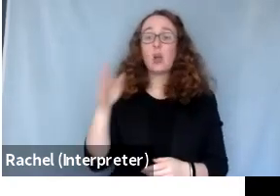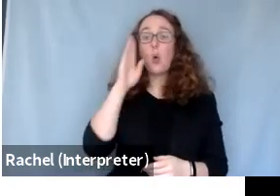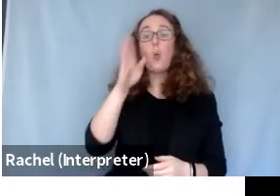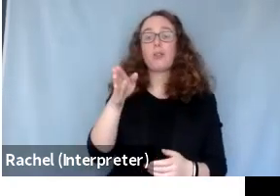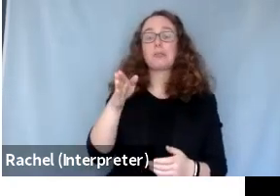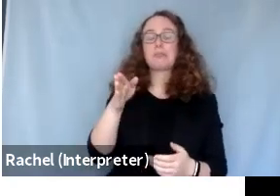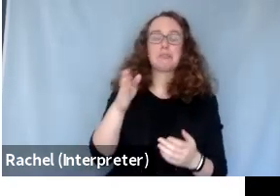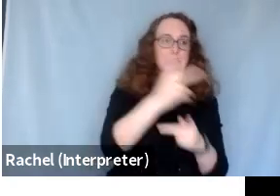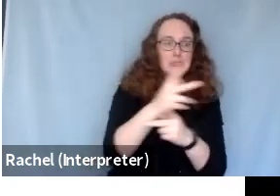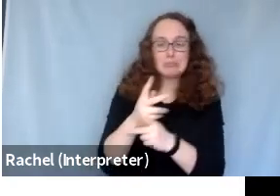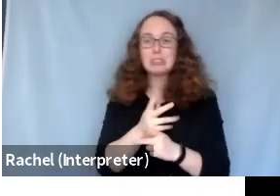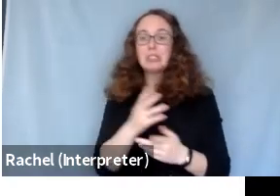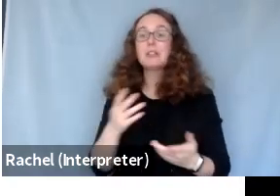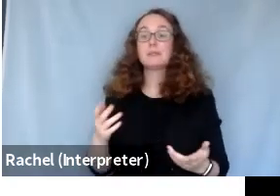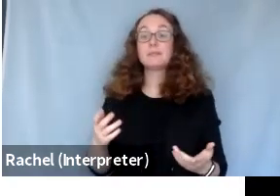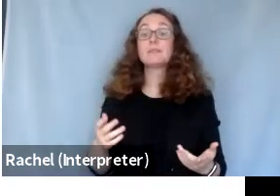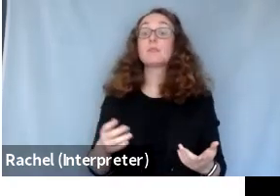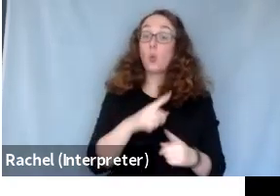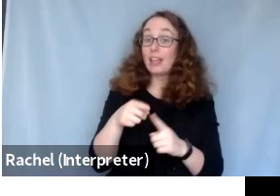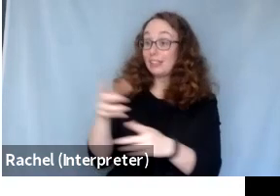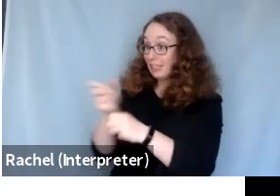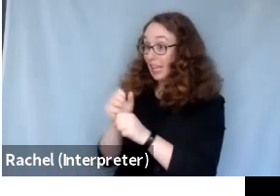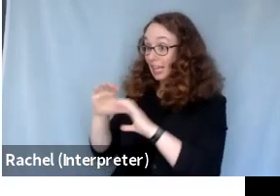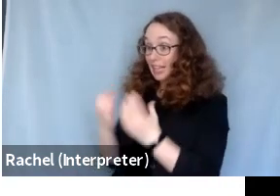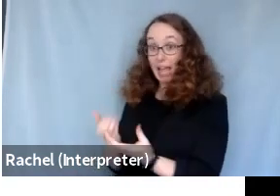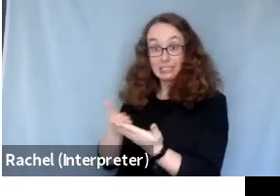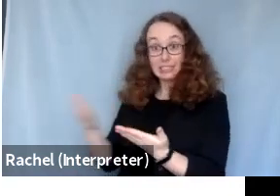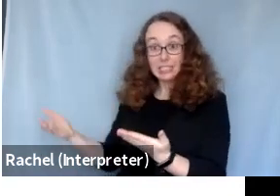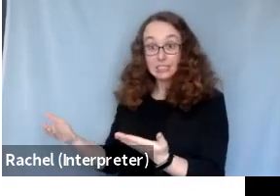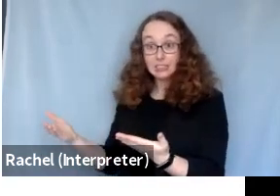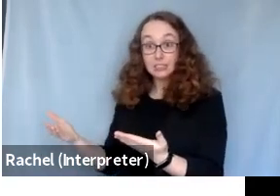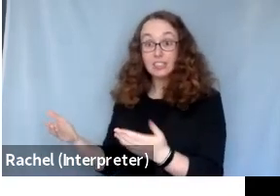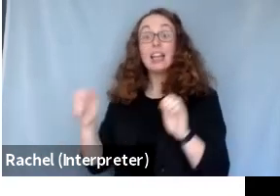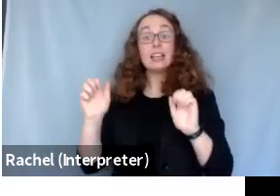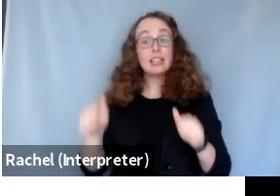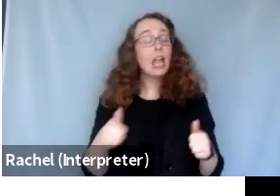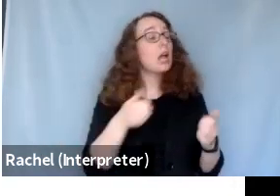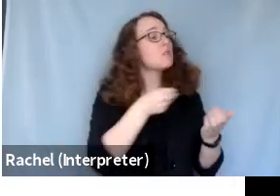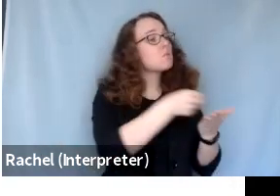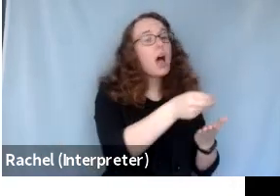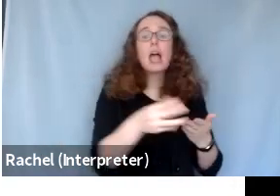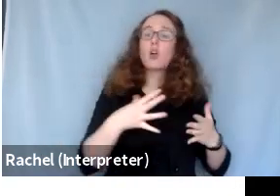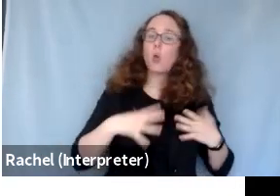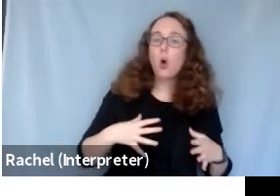some time to shop supplies and apparel if you desire, but